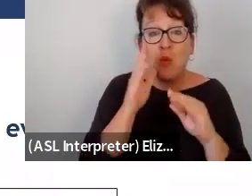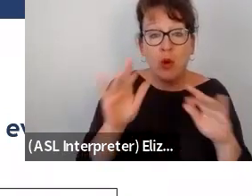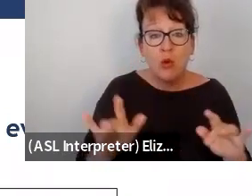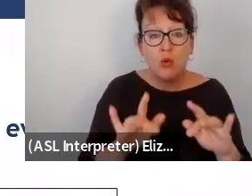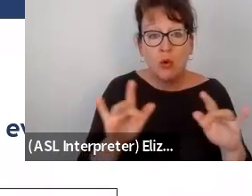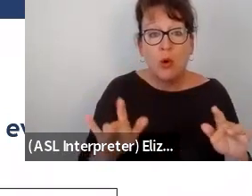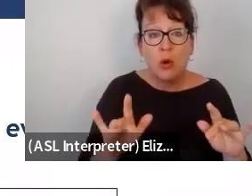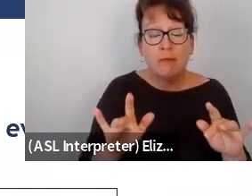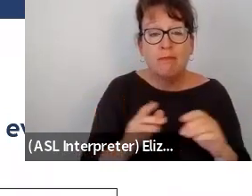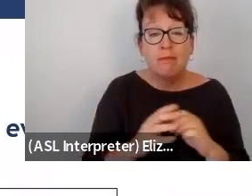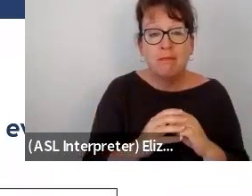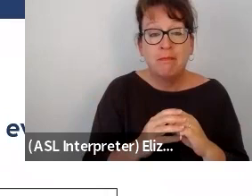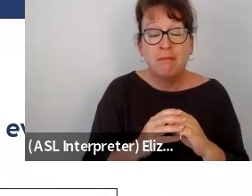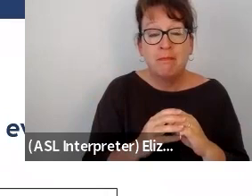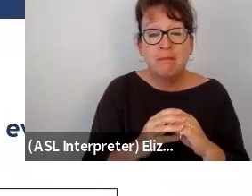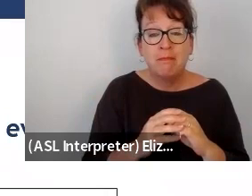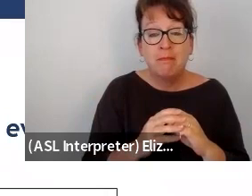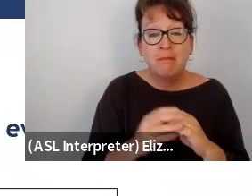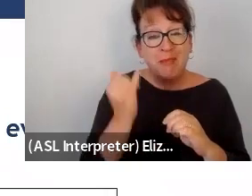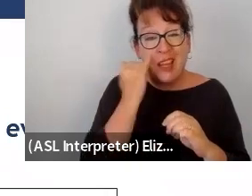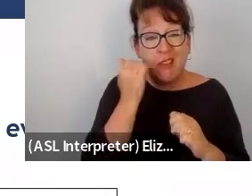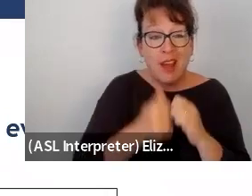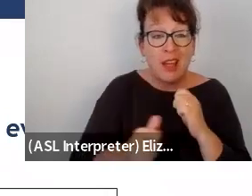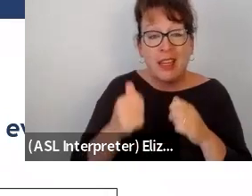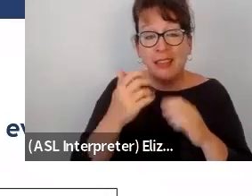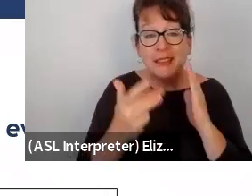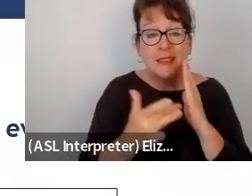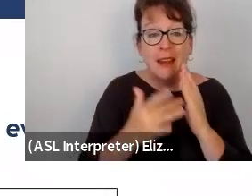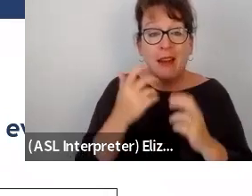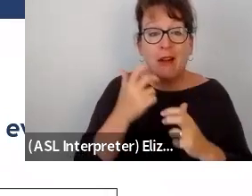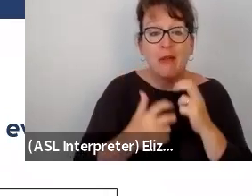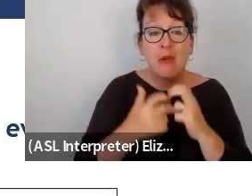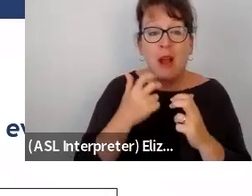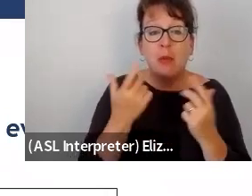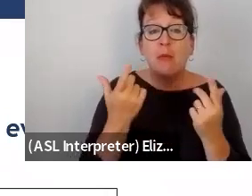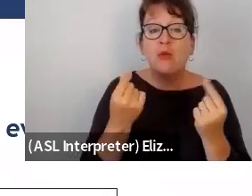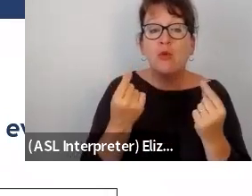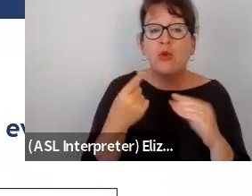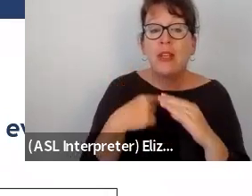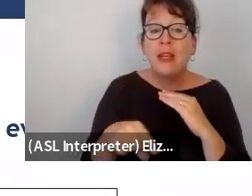benefits are equitable. So today, we have both the people and the vision to harness this monumental